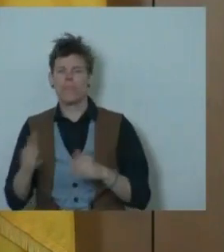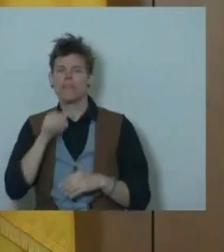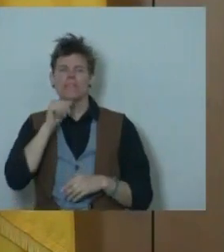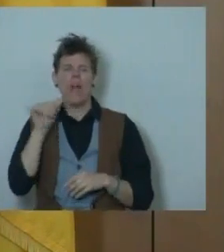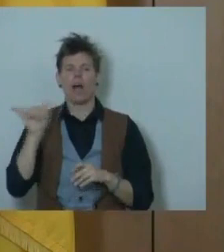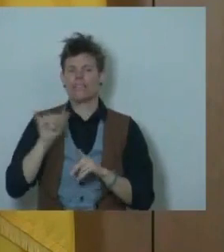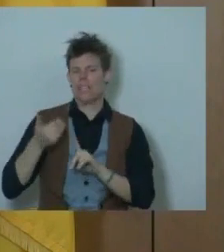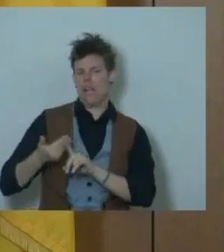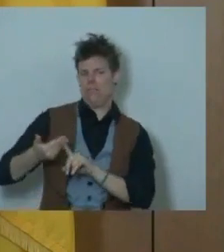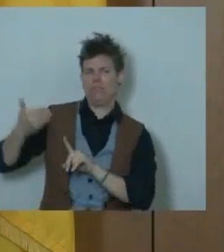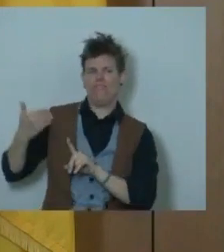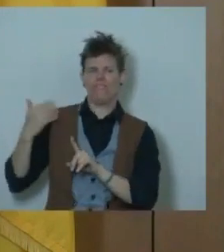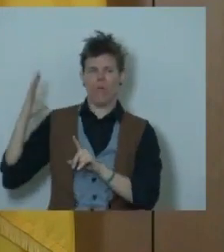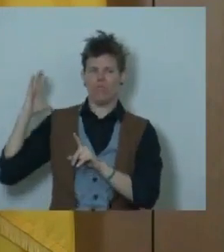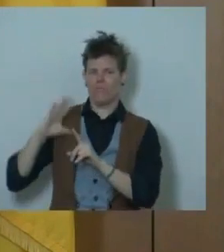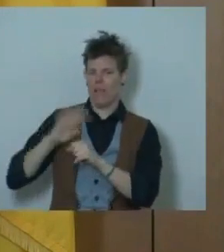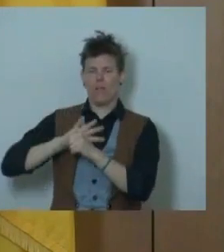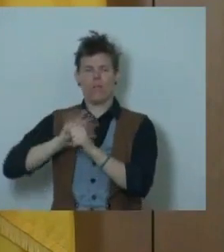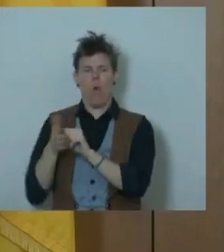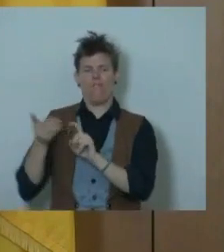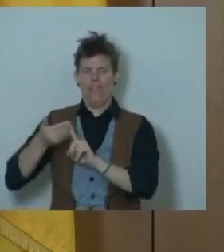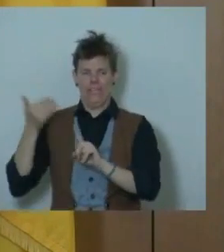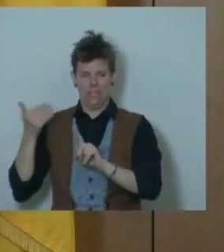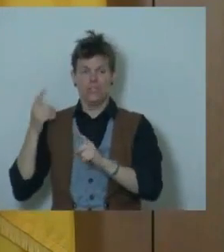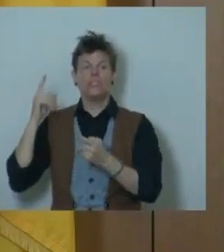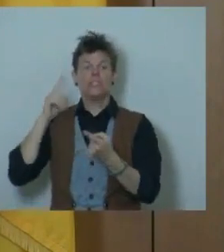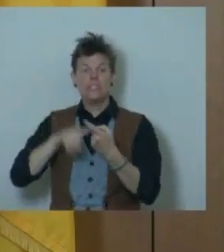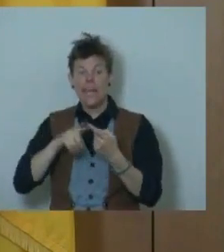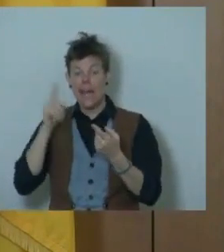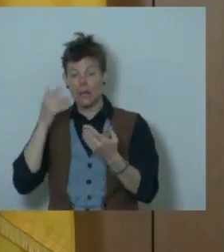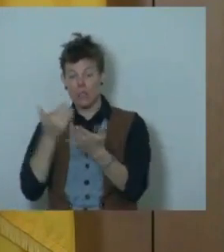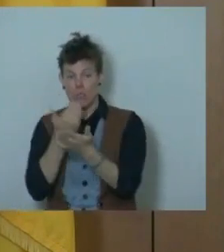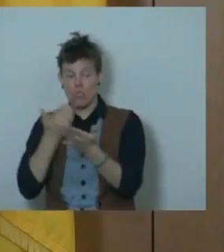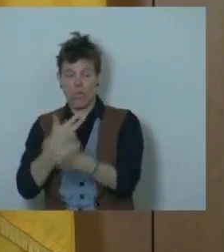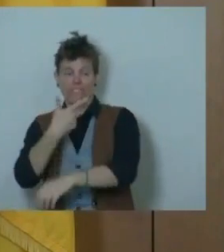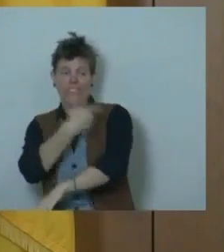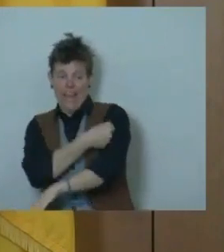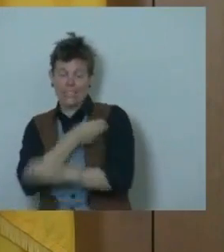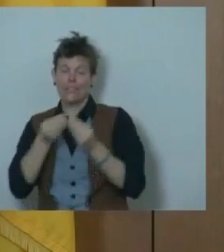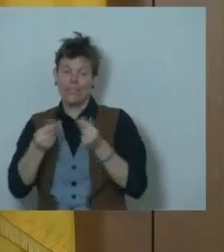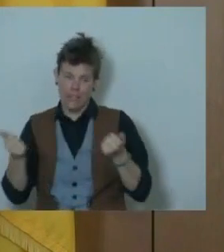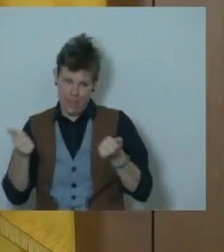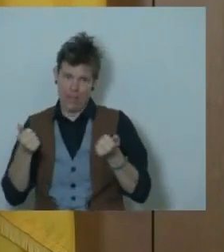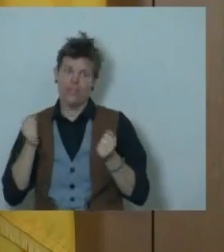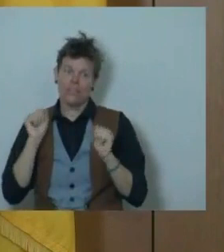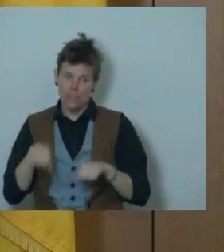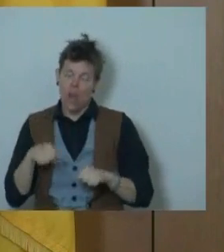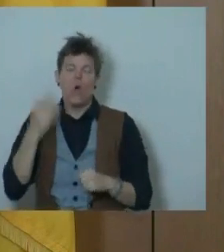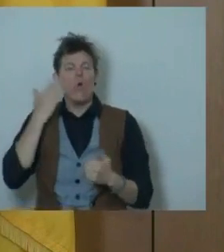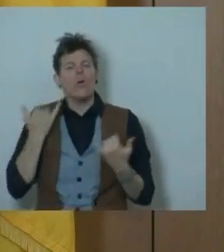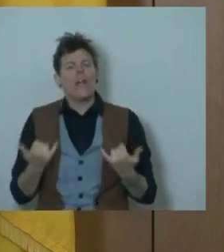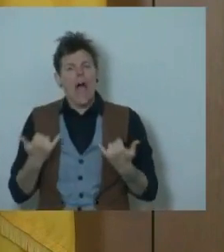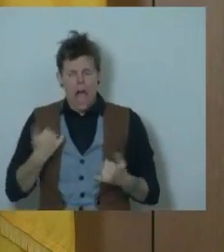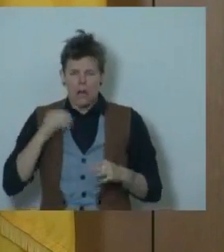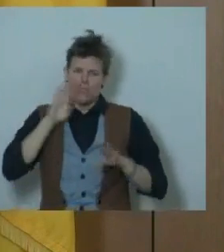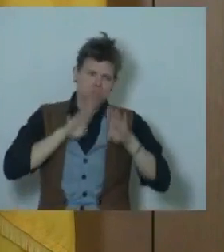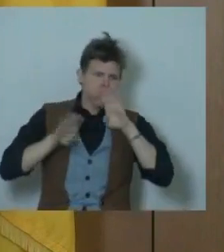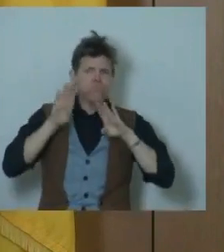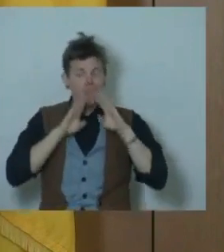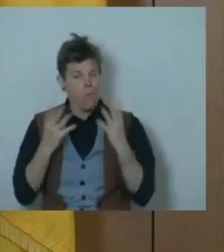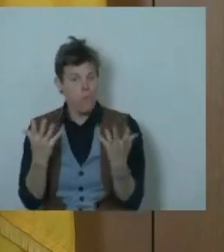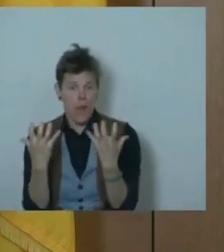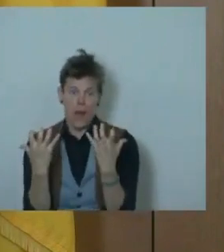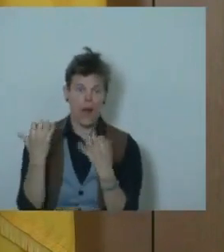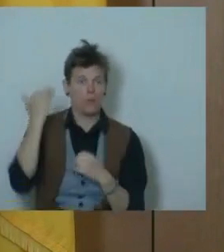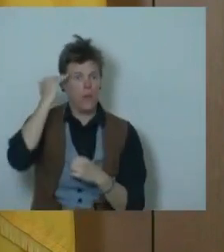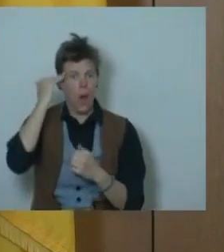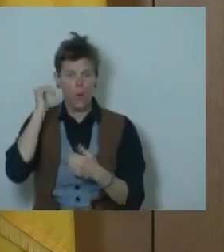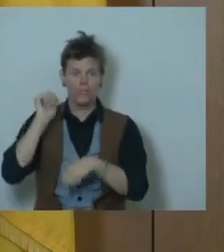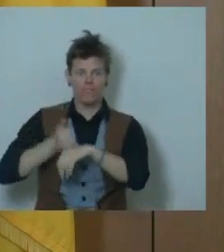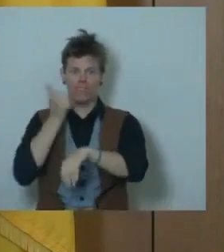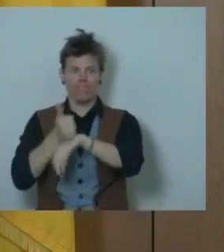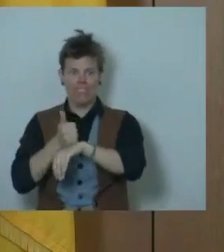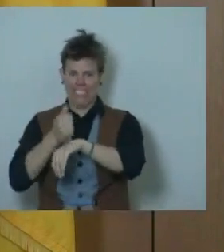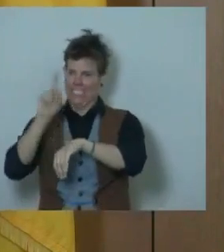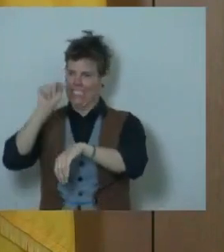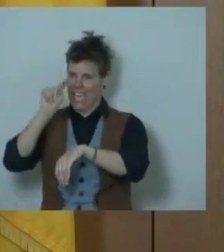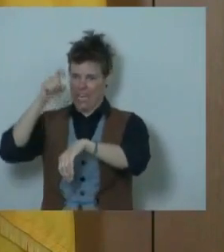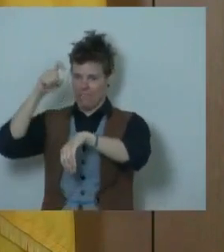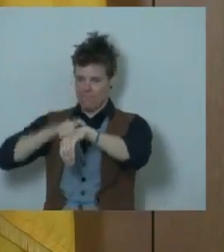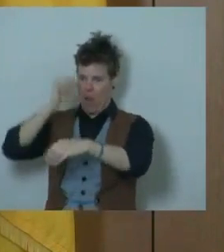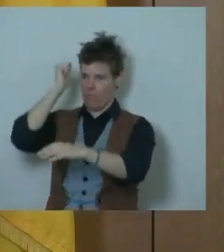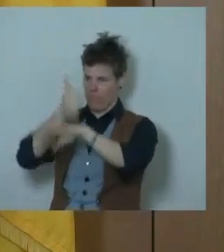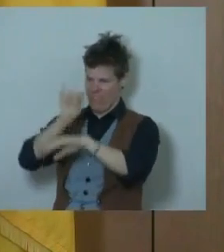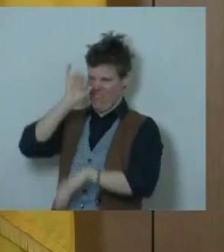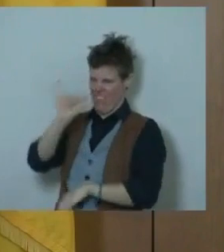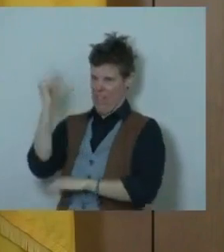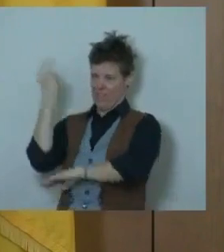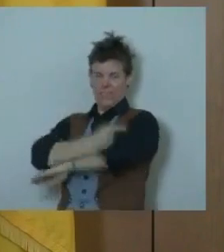I THINK NEW MEXICANS SHOULD BE PREPARED BUT IT WILL NOT BE LIKE IT WAS PRE-COVID-19 UNTIL THERE IS A VACCINE AND THAT IS FAIR.